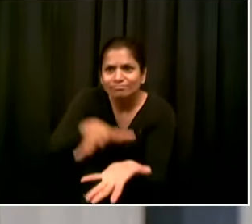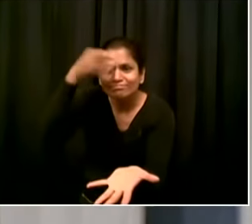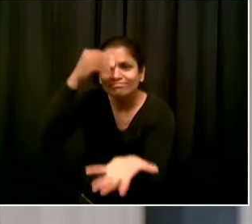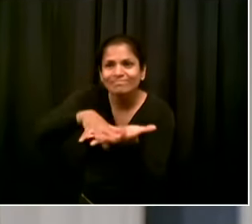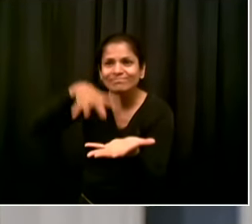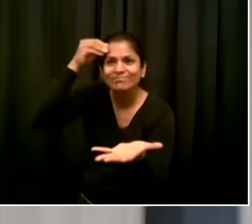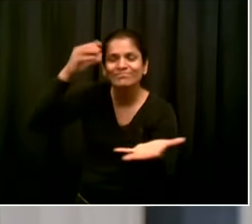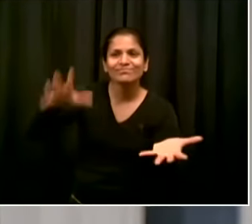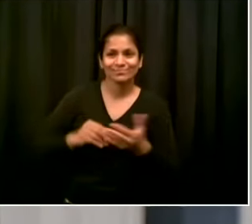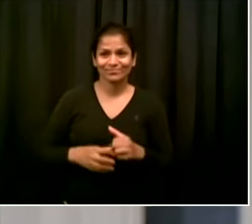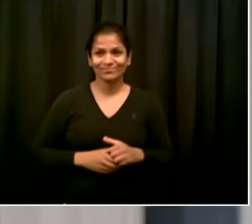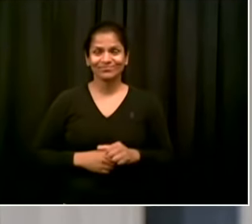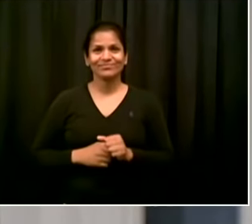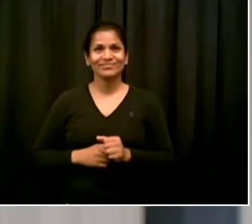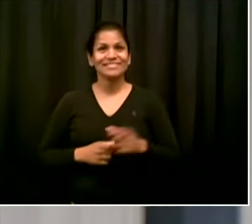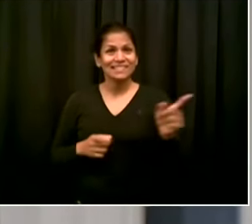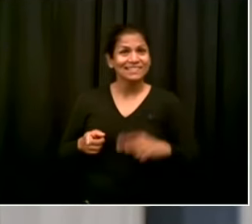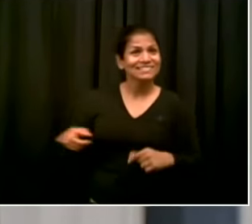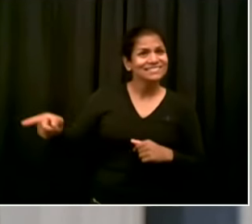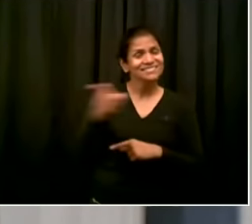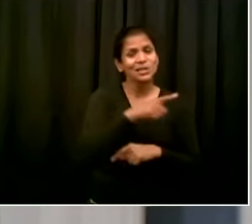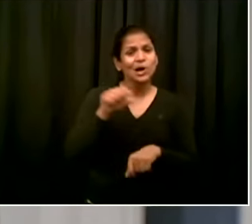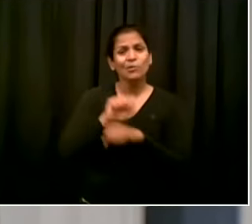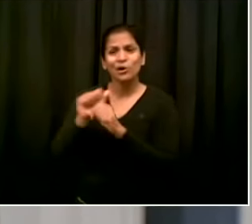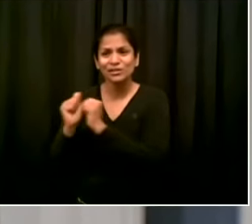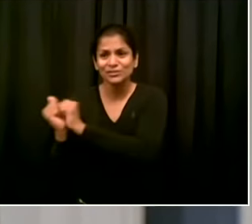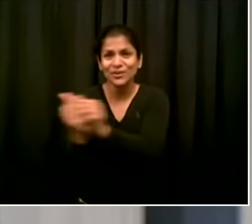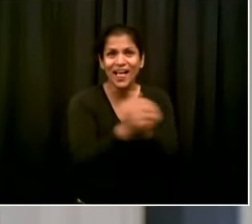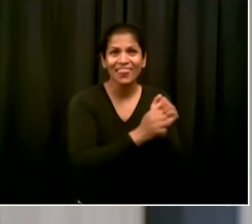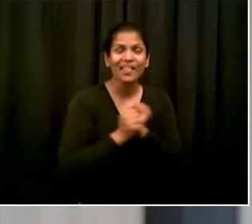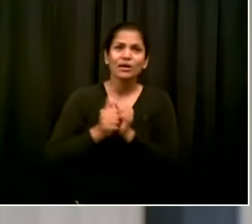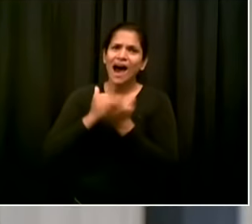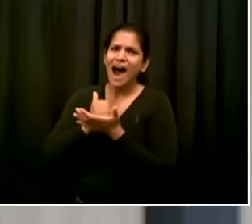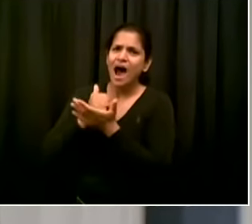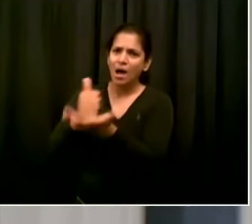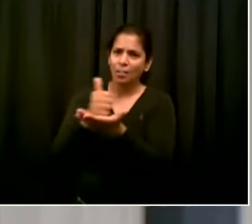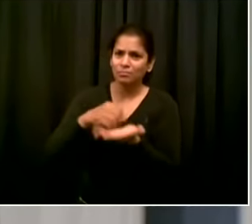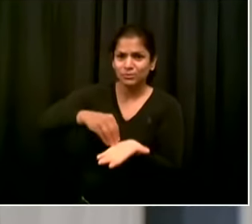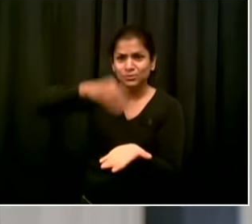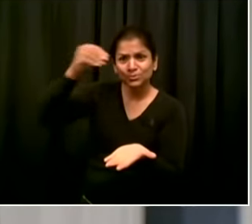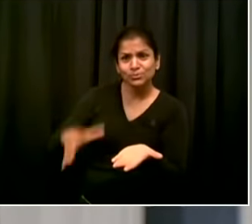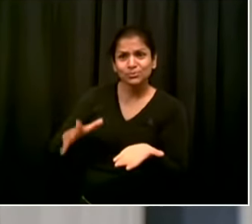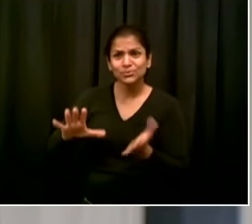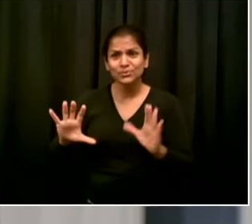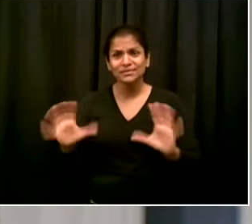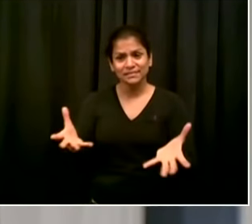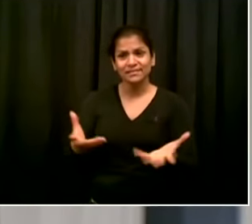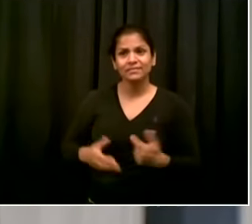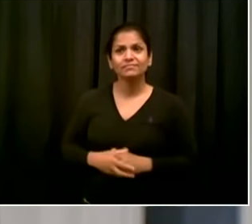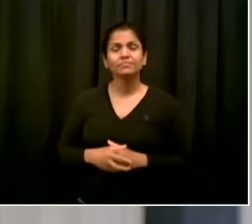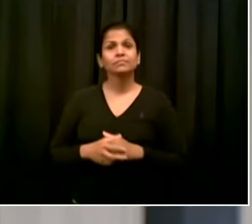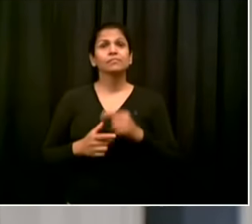ONLY LEARNING FROM HOME AND GETTING OUR UIBLDINGS READY FOR ANOTHER